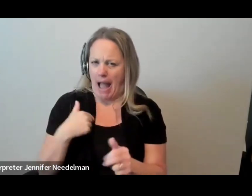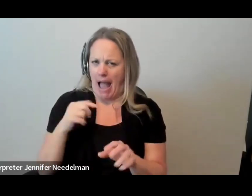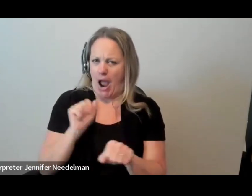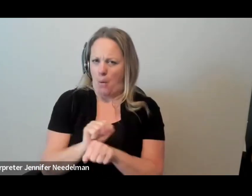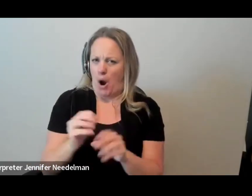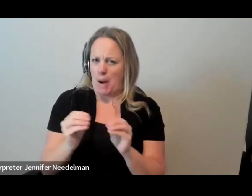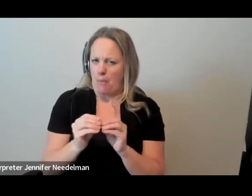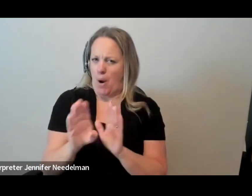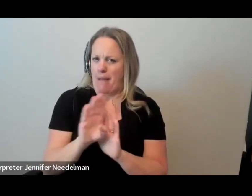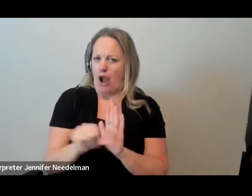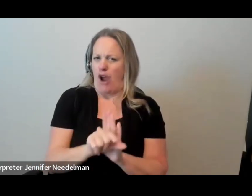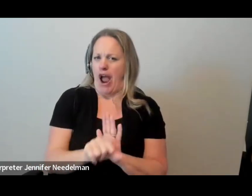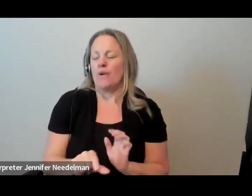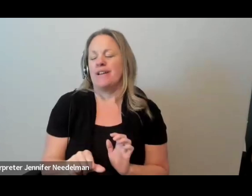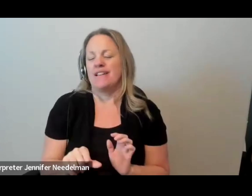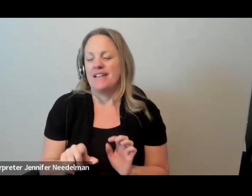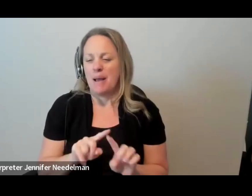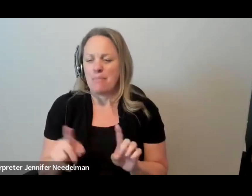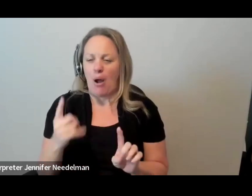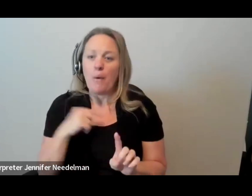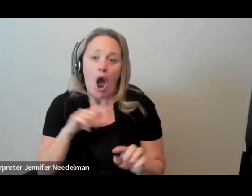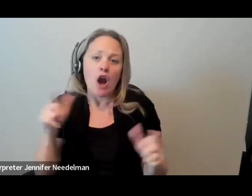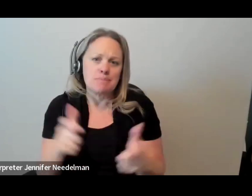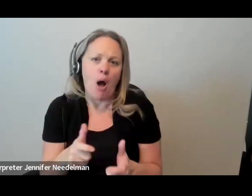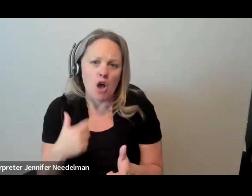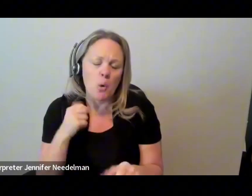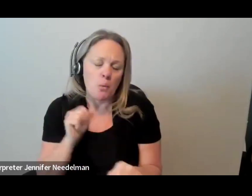because we're so small, we all work together, right?